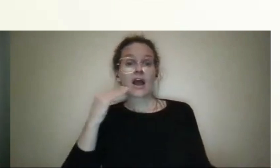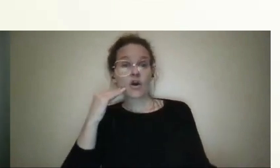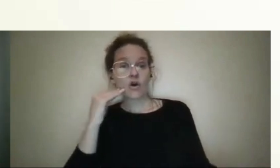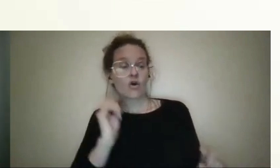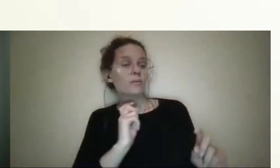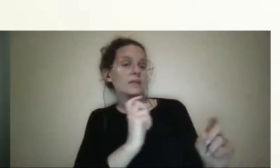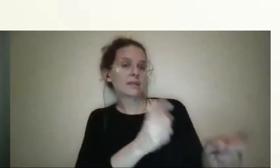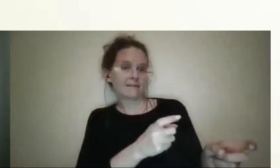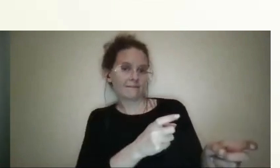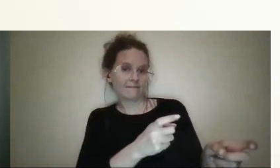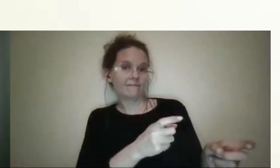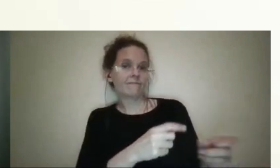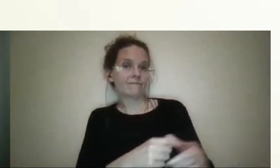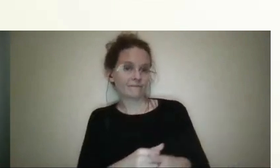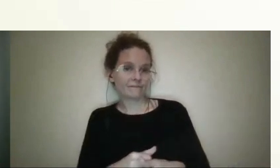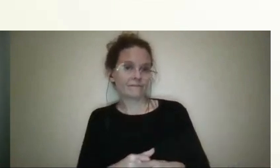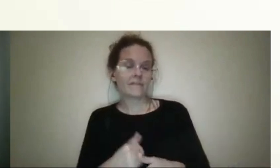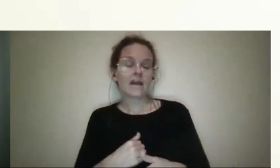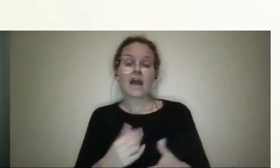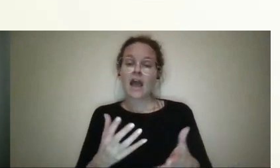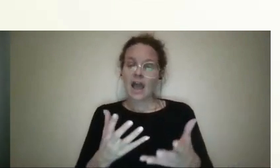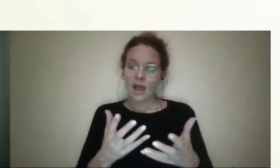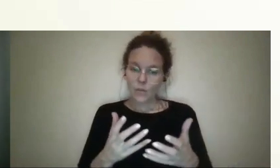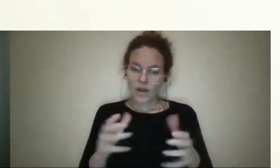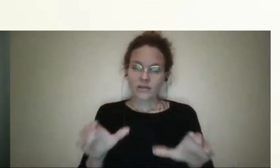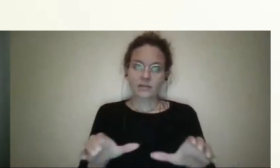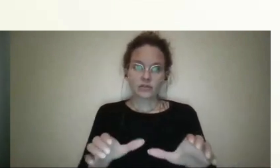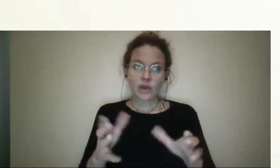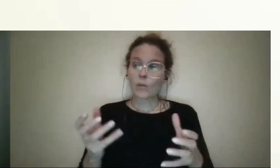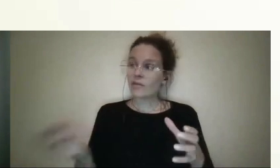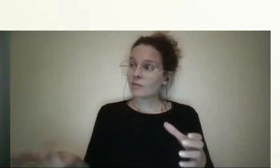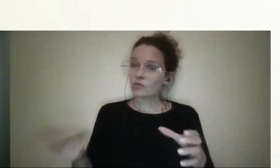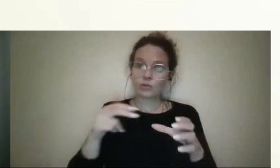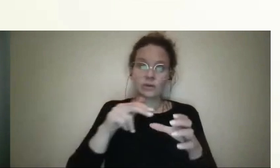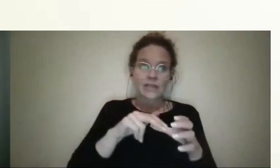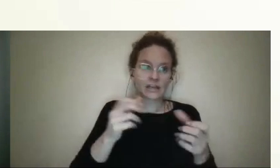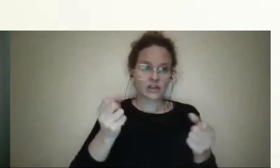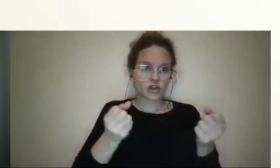are the things I want them to do. I want them to get in the car and I use that distraction.